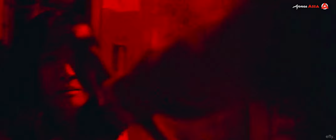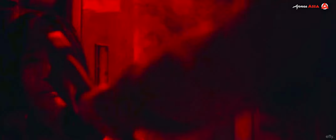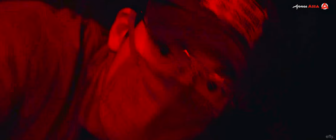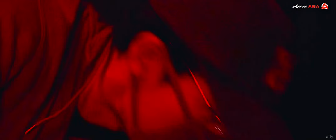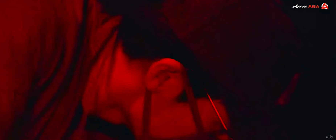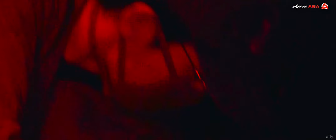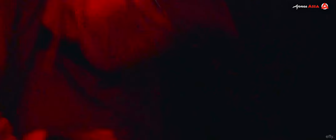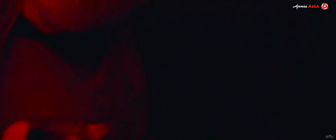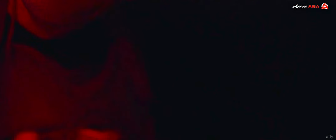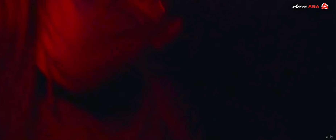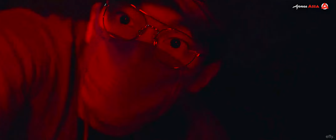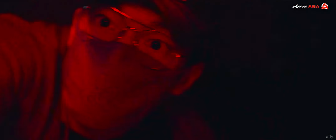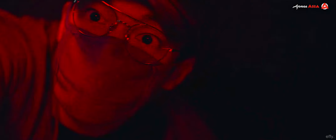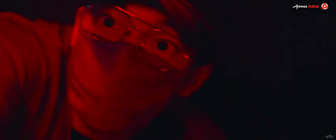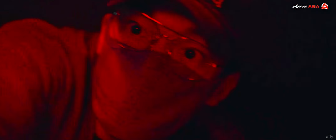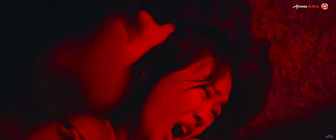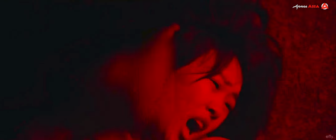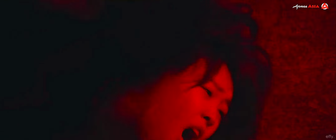Look carefully! She'll die because of you.